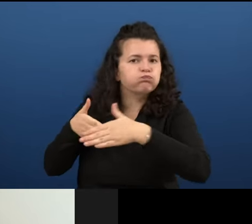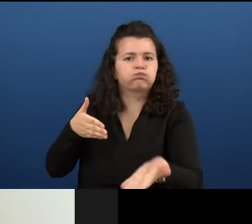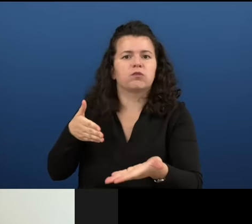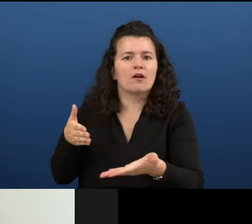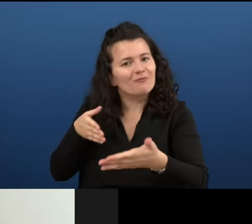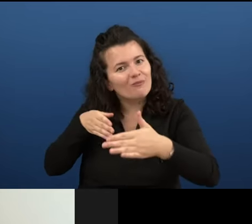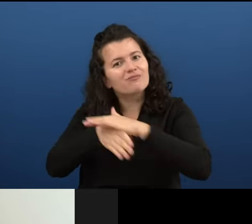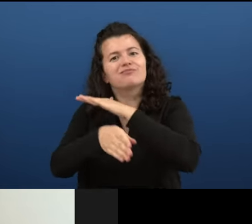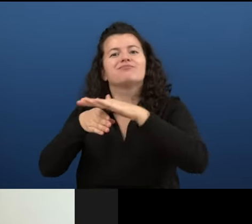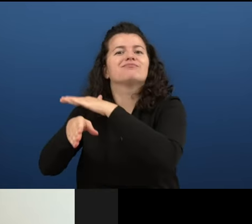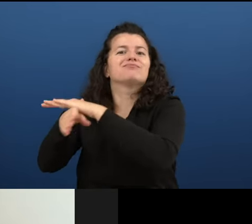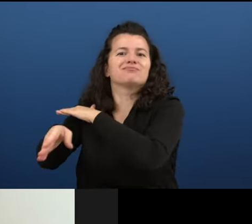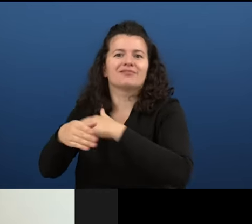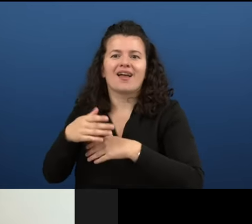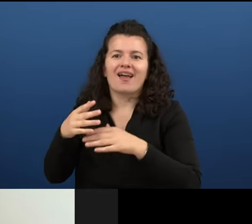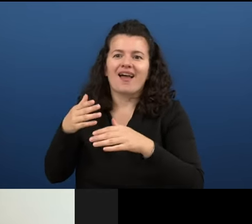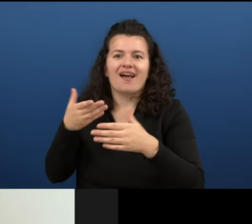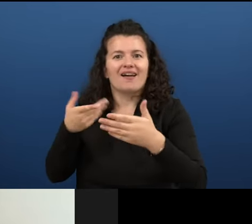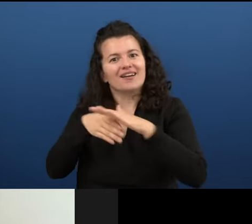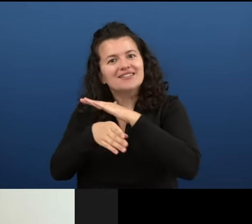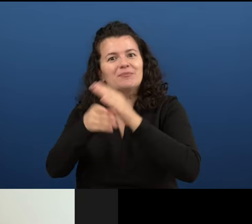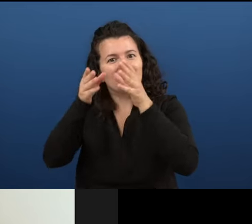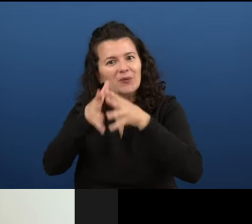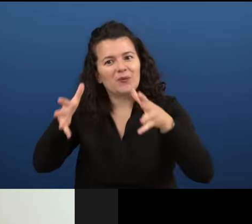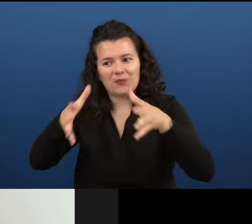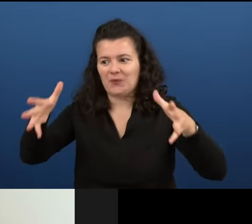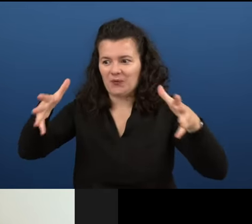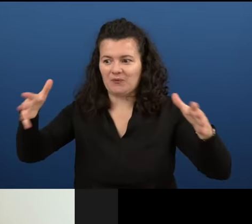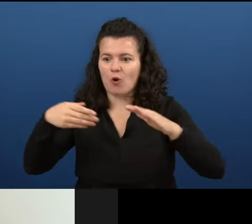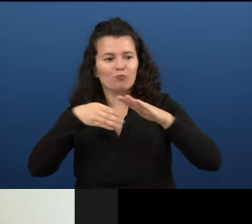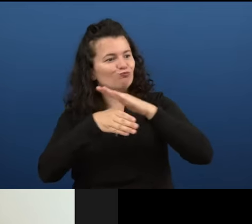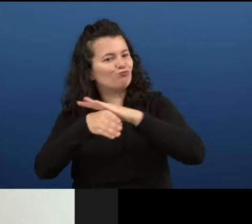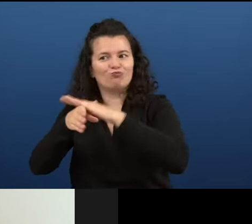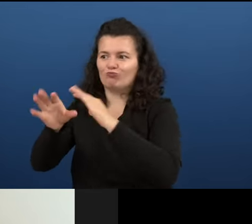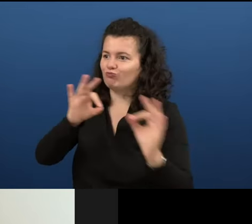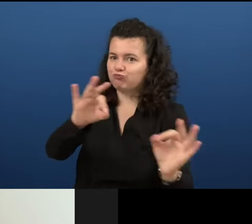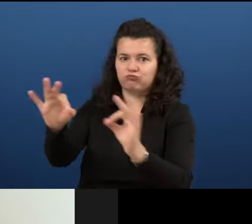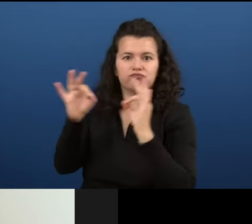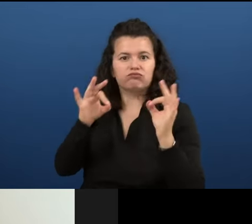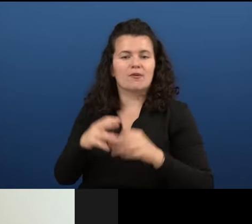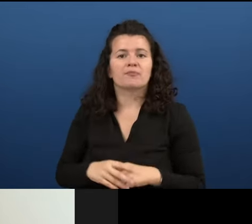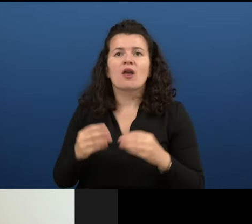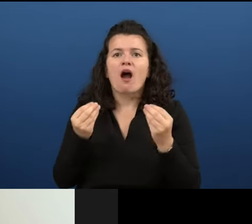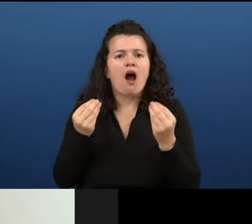10:46:53 How are we, practicing. Good, good corporate practices in engaging us to be part